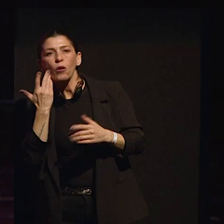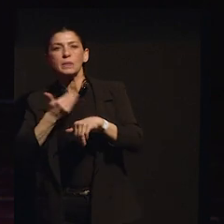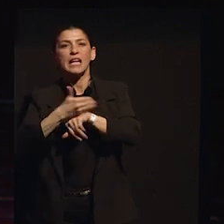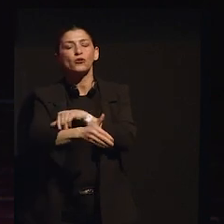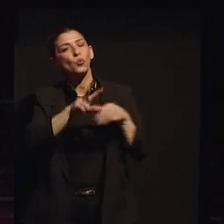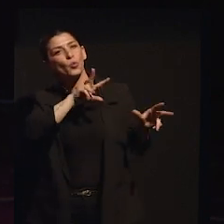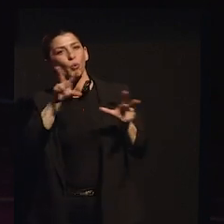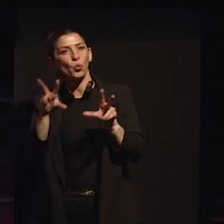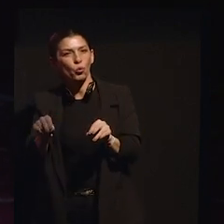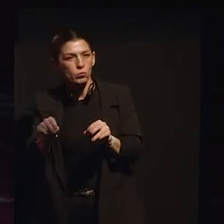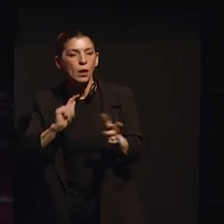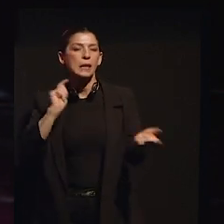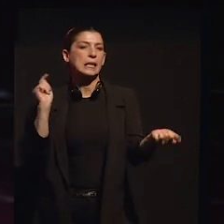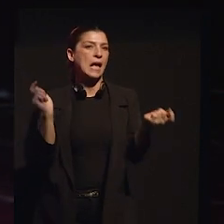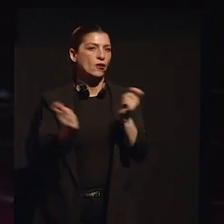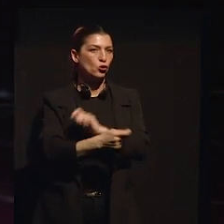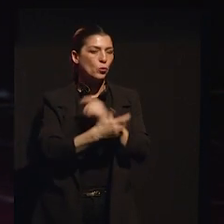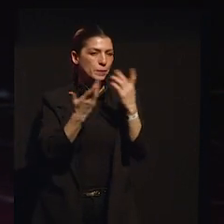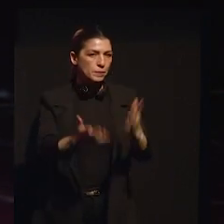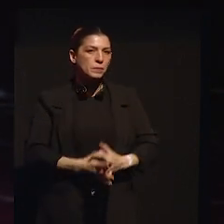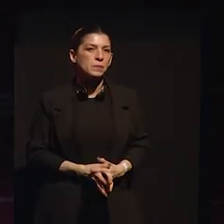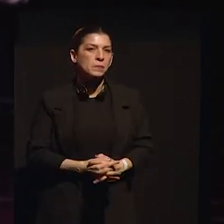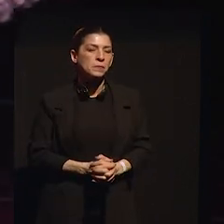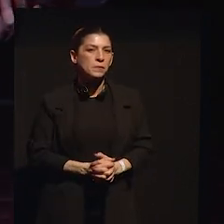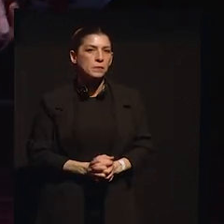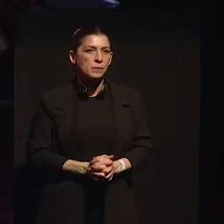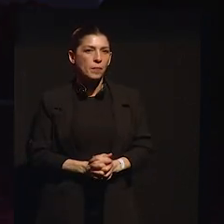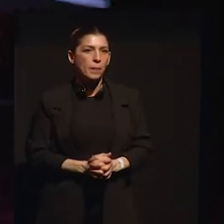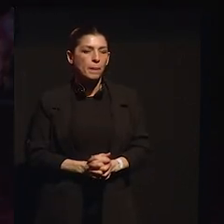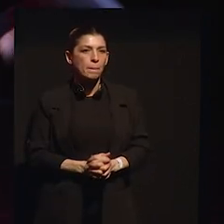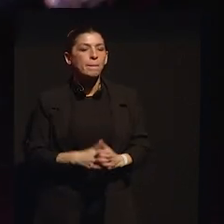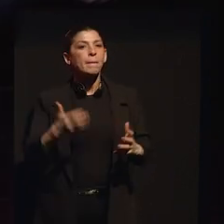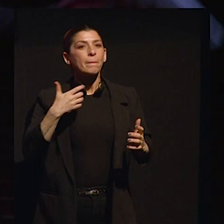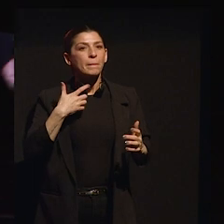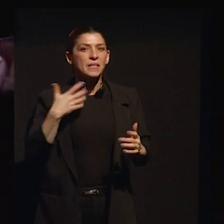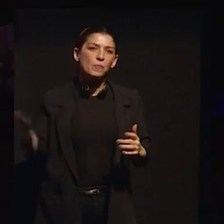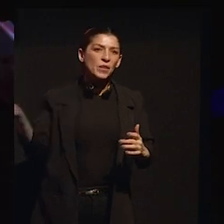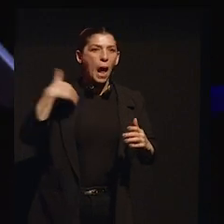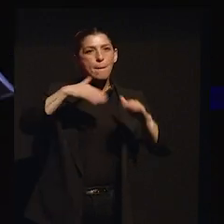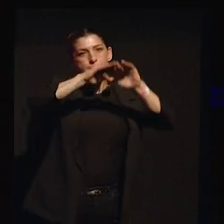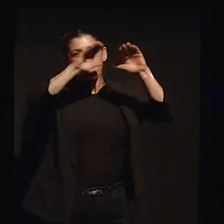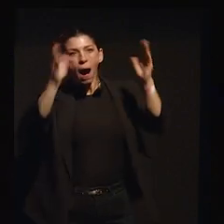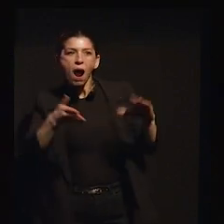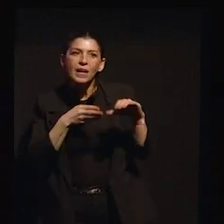“I watch Netflix at night, we look at fire.” So, our sleeping routines have changed as well.